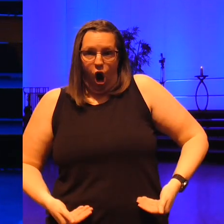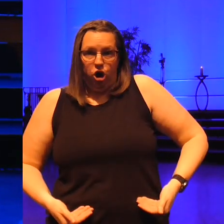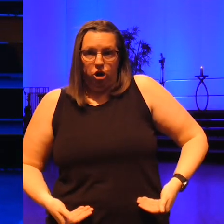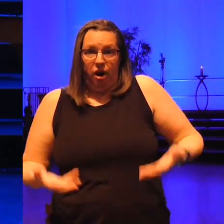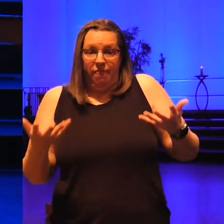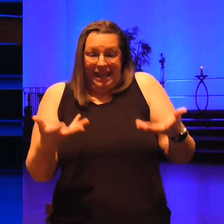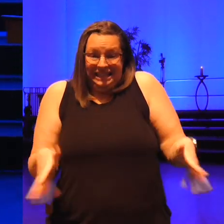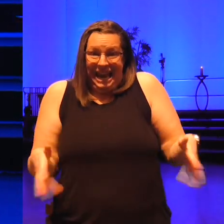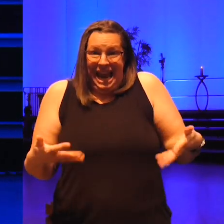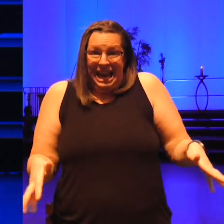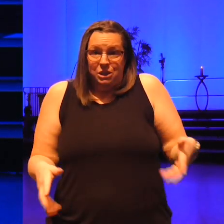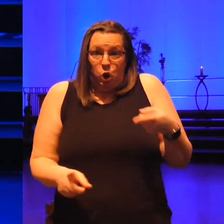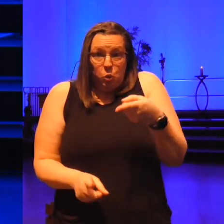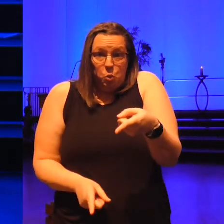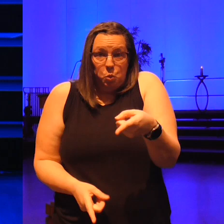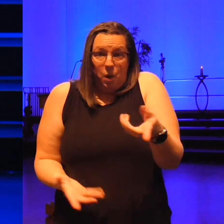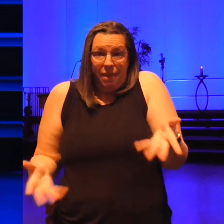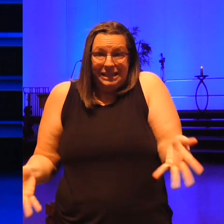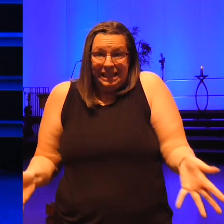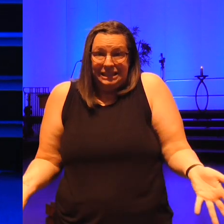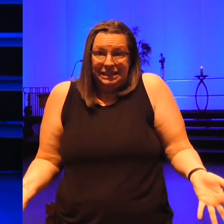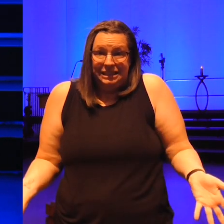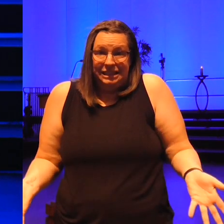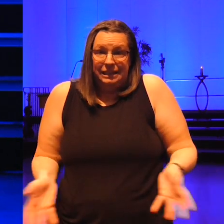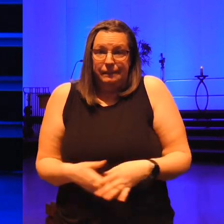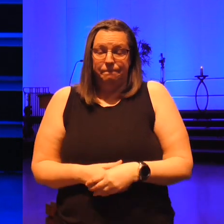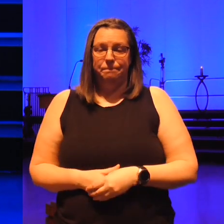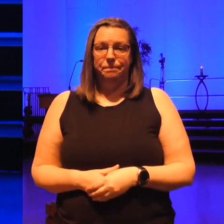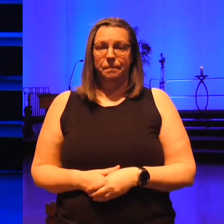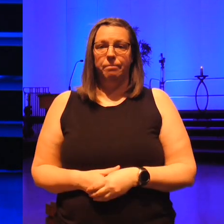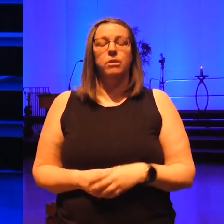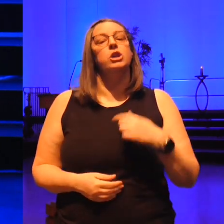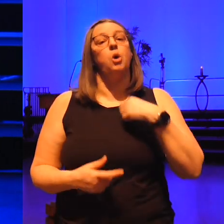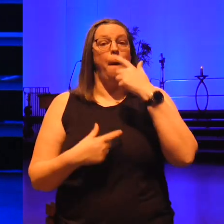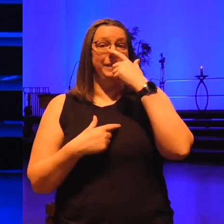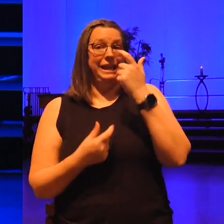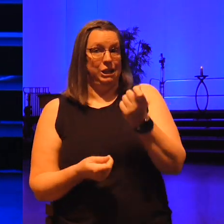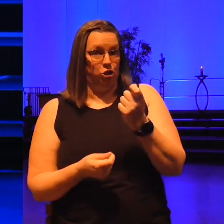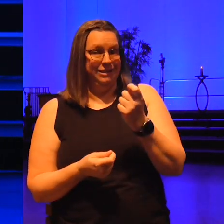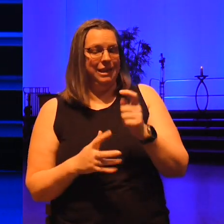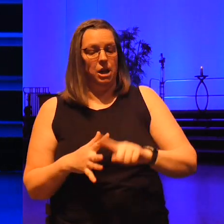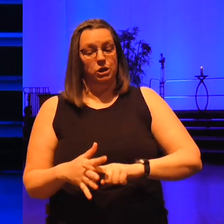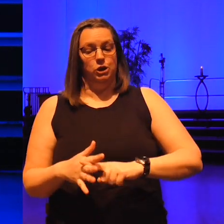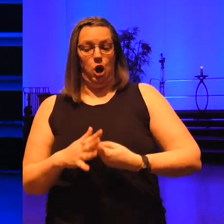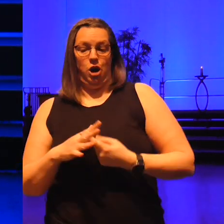you're all you have so it interests me sometimes beginning a class and we're all going to go into